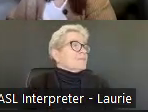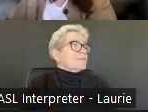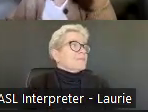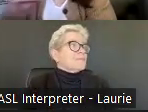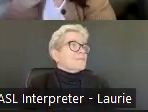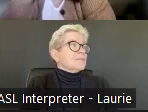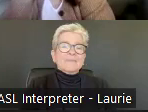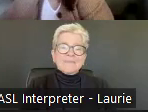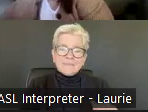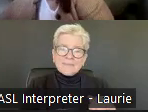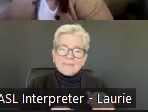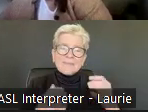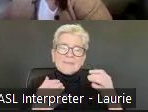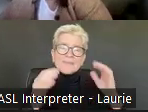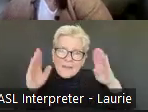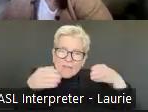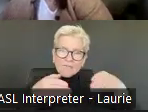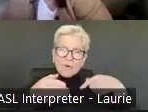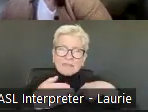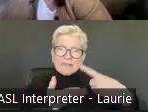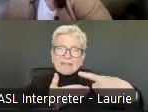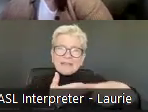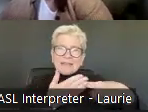I want to ground our discussion in equity today by talking a little bit about being